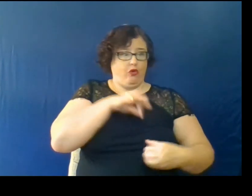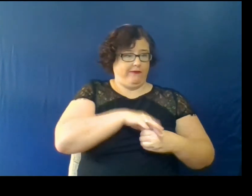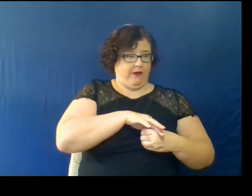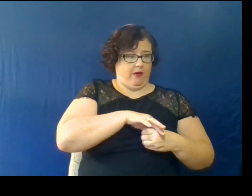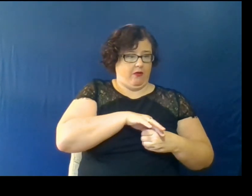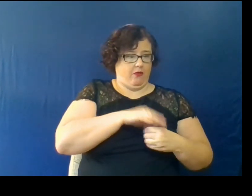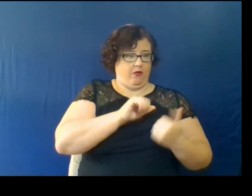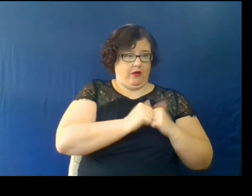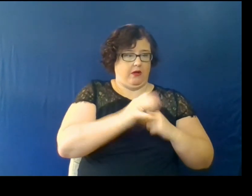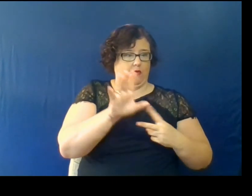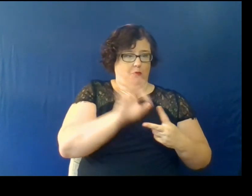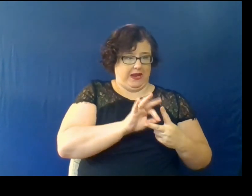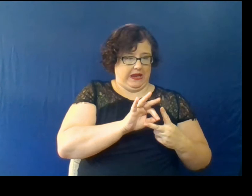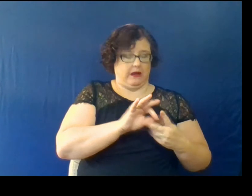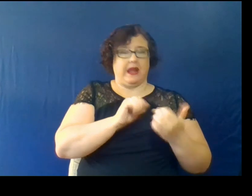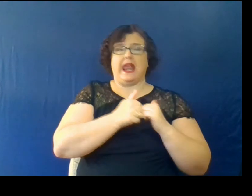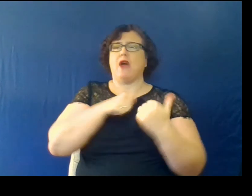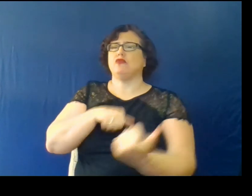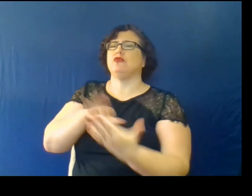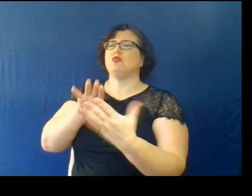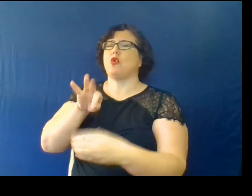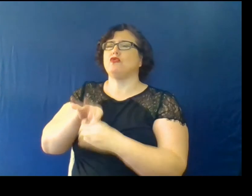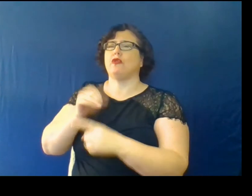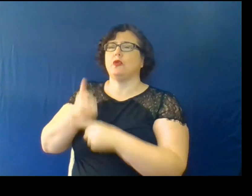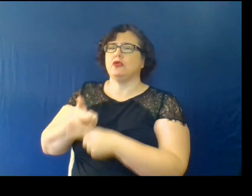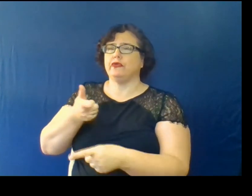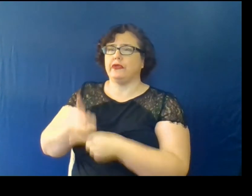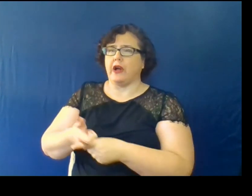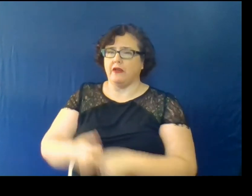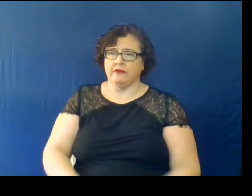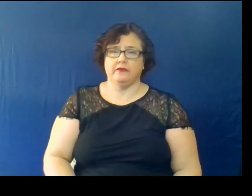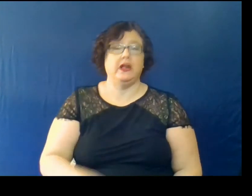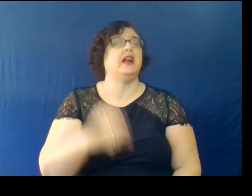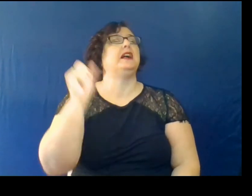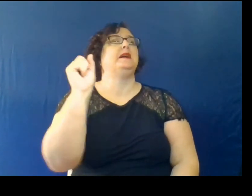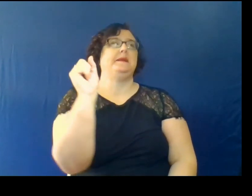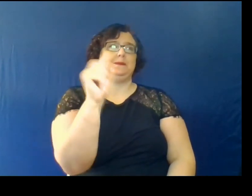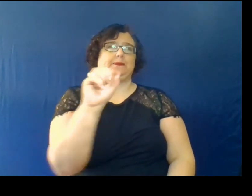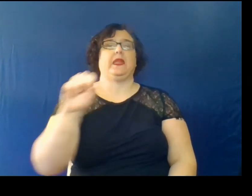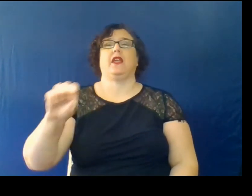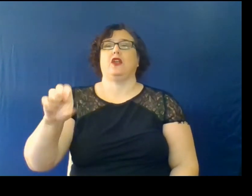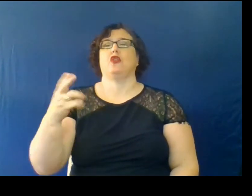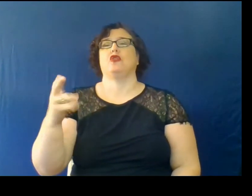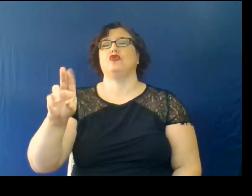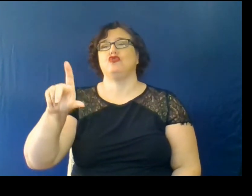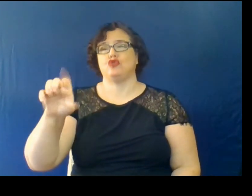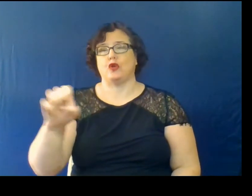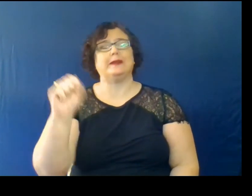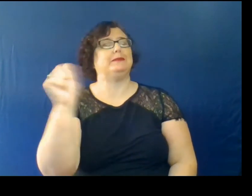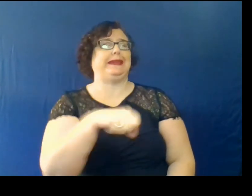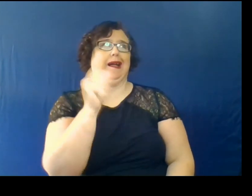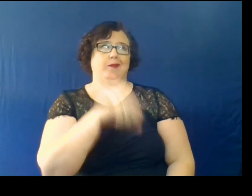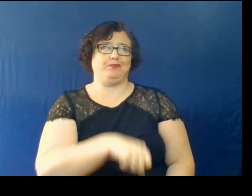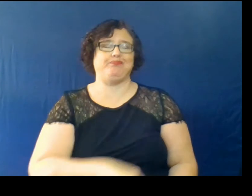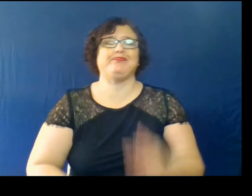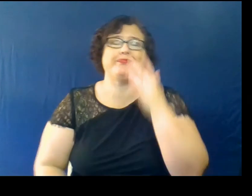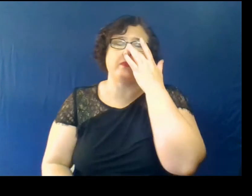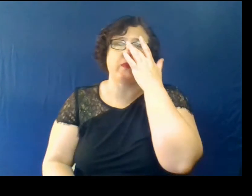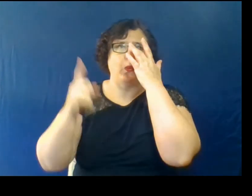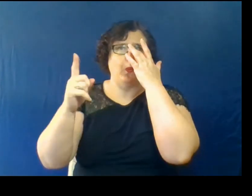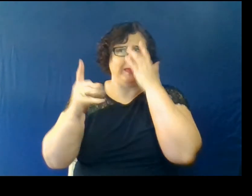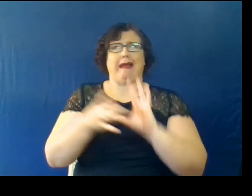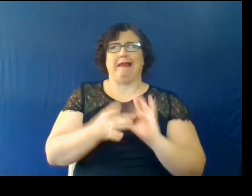you're going to approach voting? Yeah so one thing that I think has been mentioned on this a million